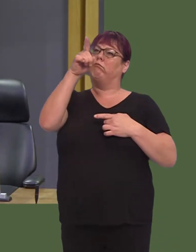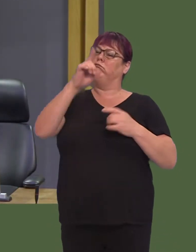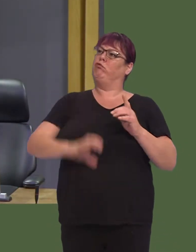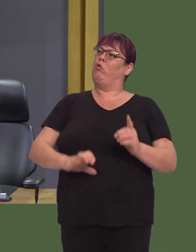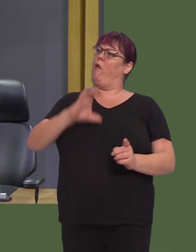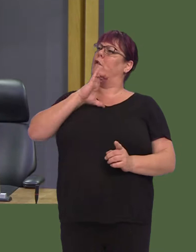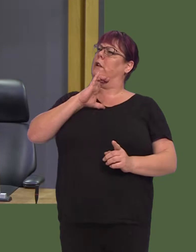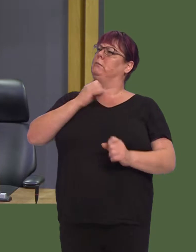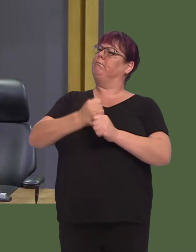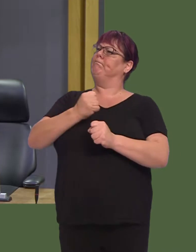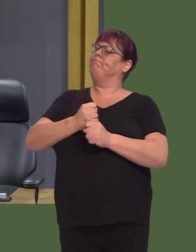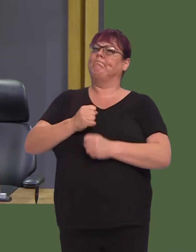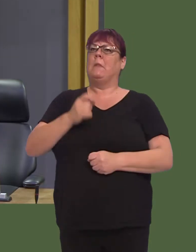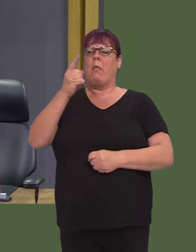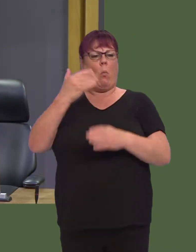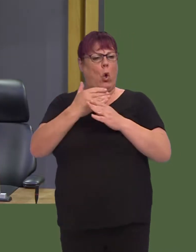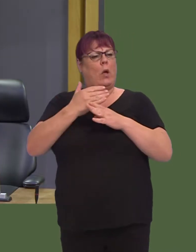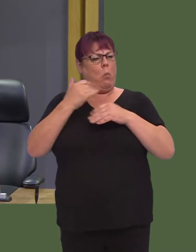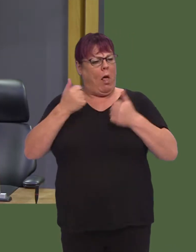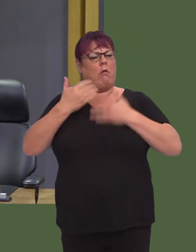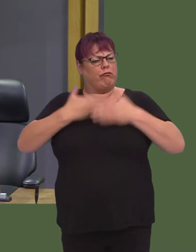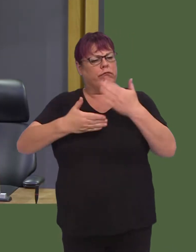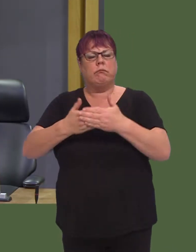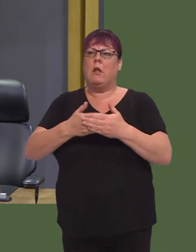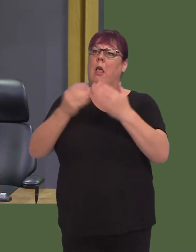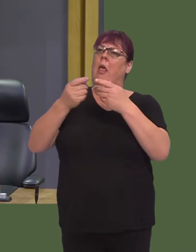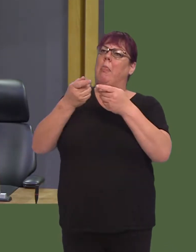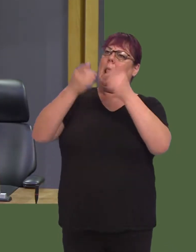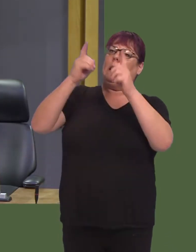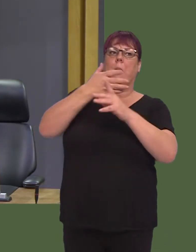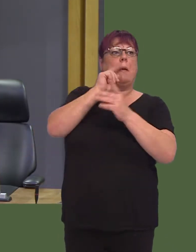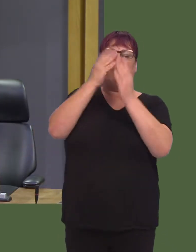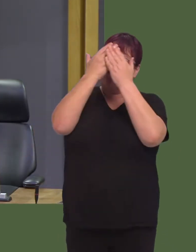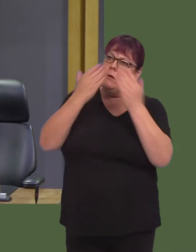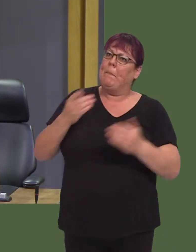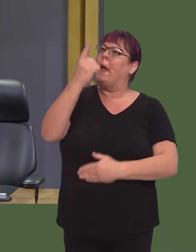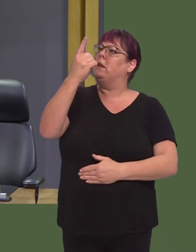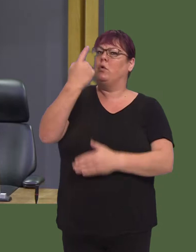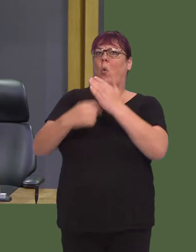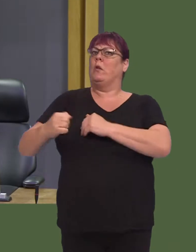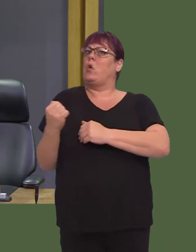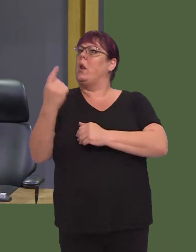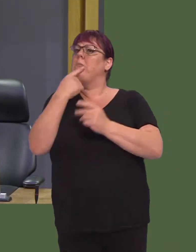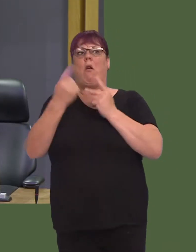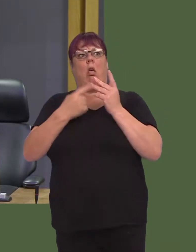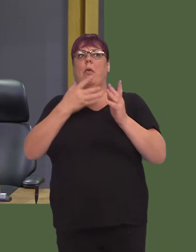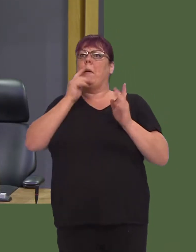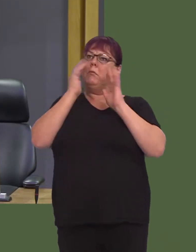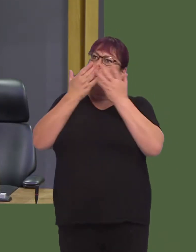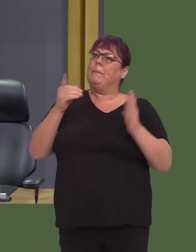of a country that is confident, a Government that is effective and a leader that is respected in Scotland and further afield.